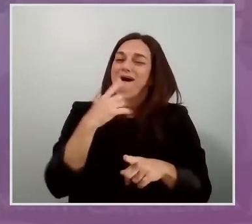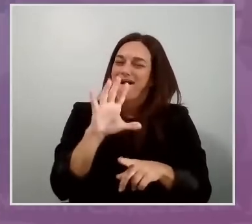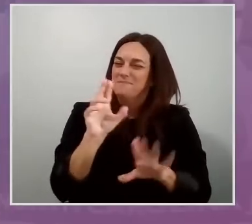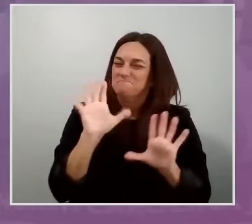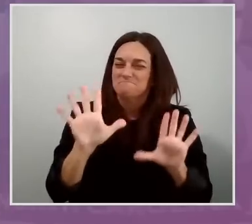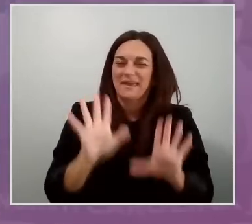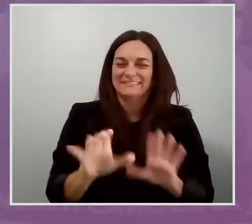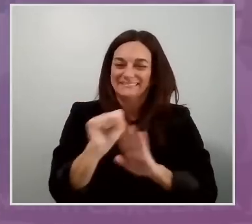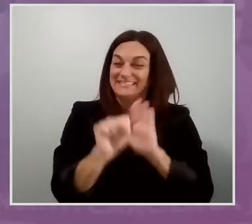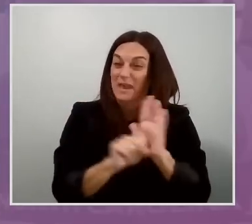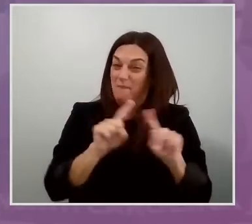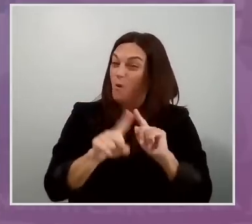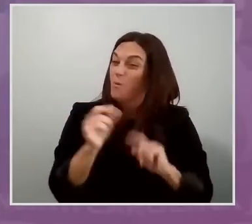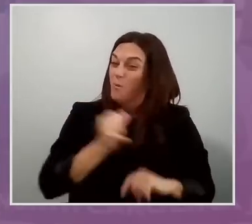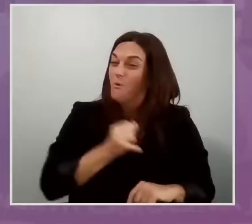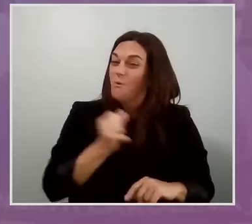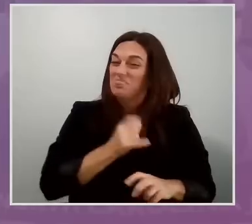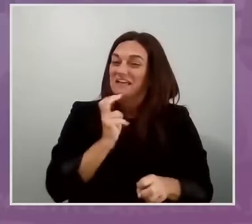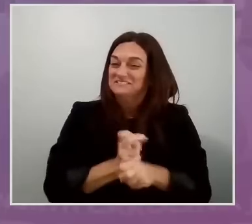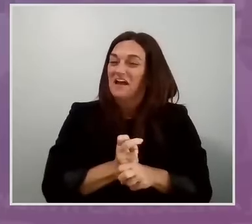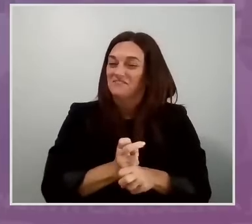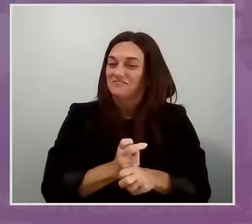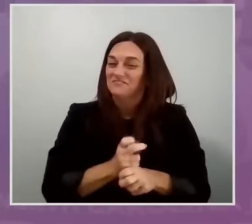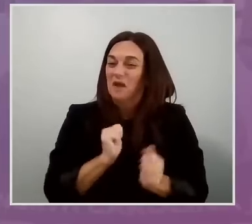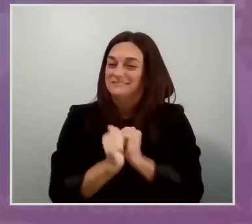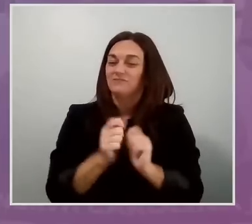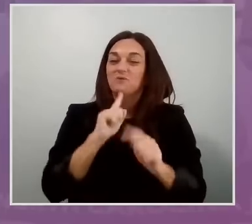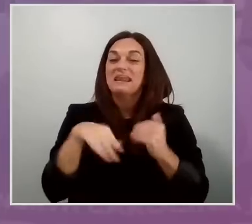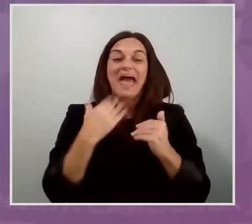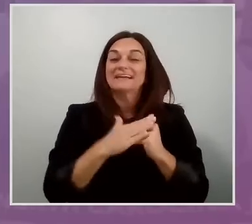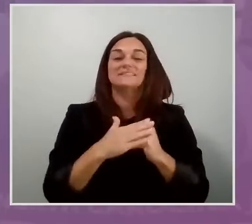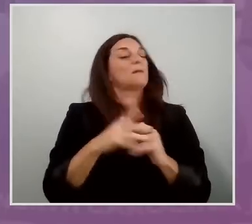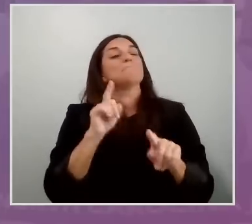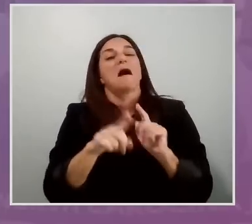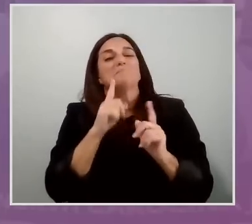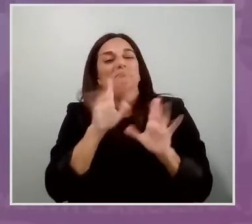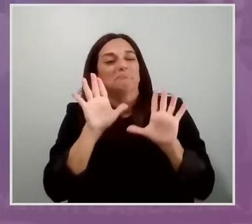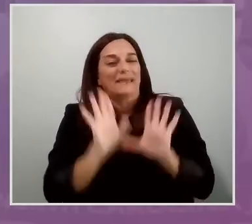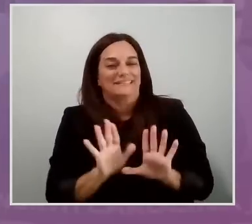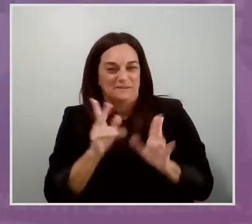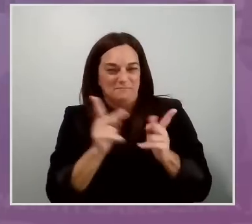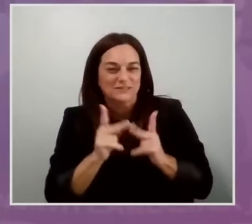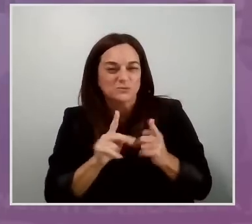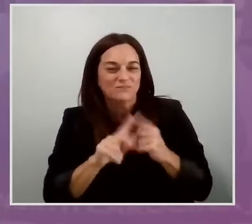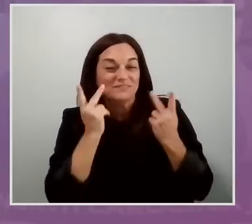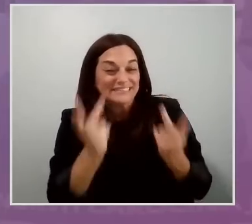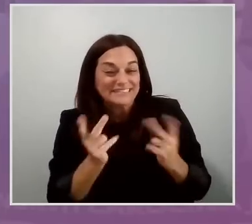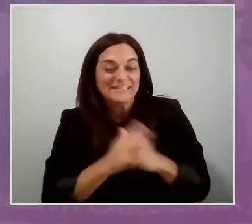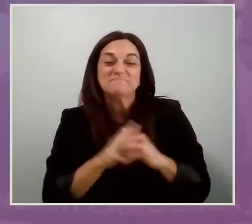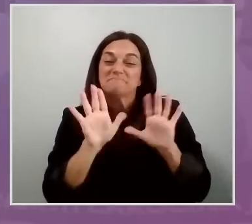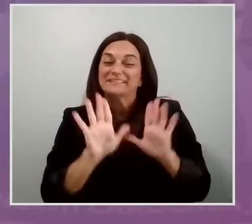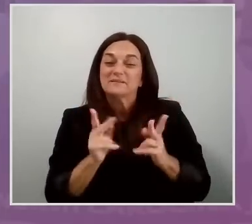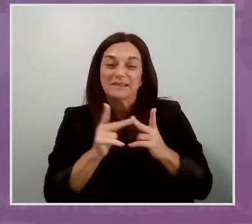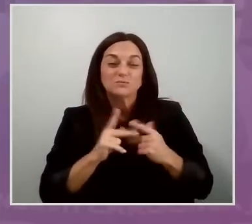I'M A BIG FAN. NORTH CAROLINA IS AN AMAZING STATE. SO THAT'S TOUGH COMPETITION